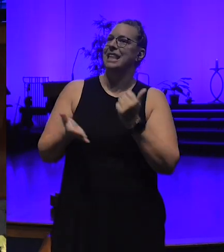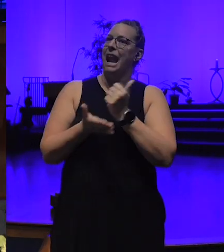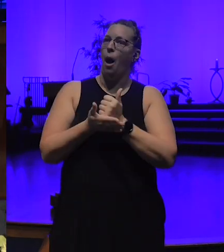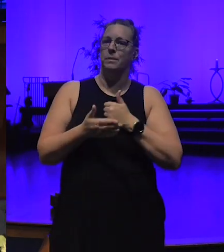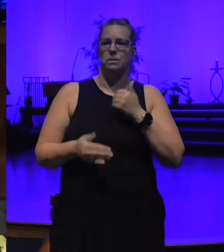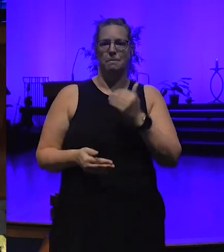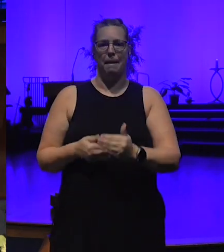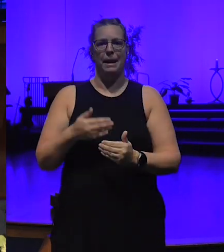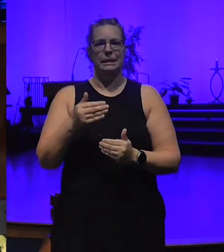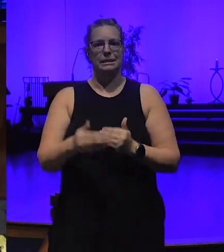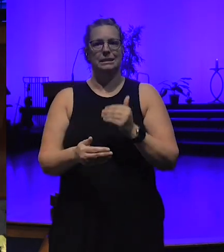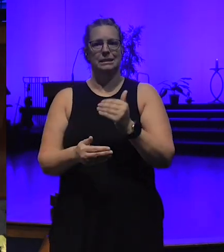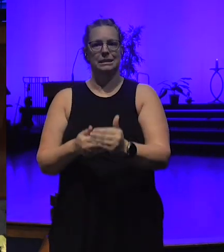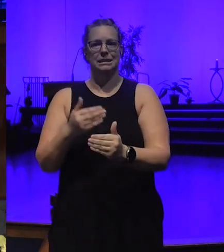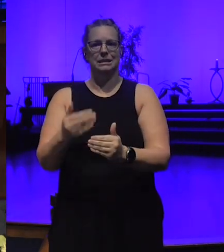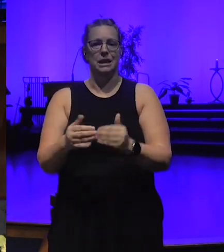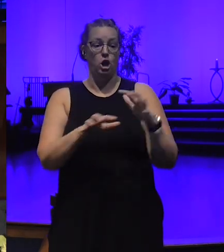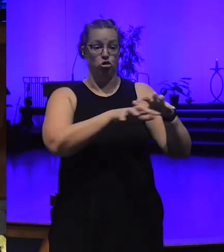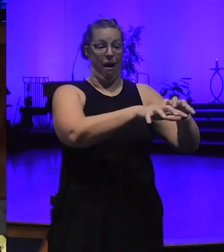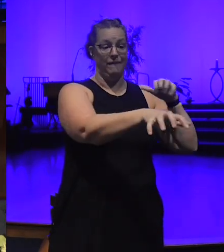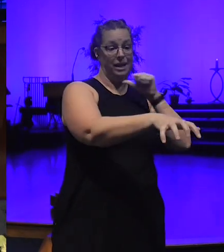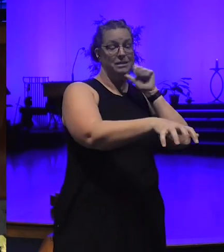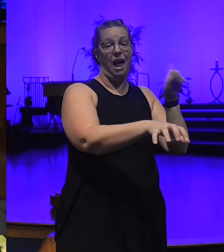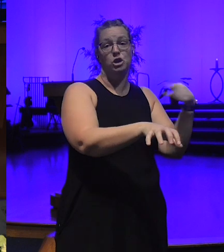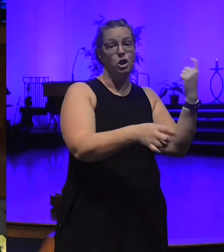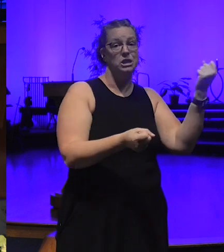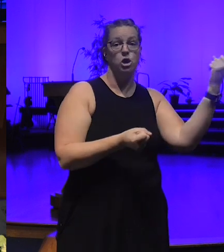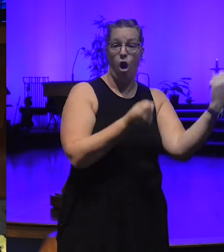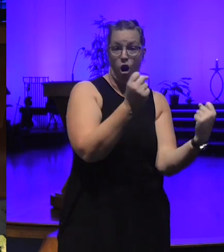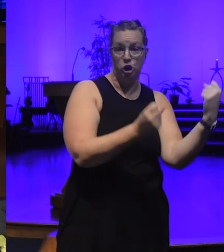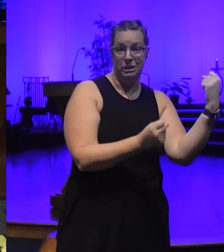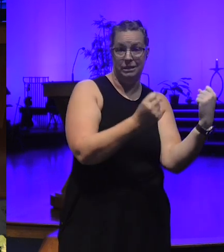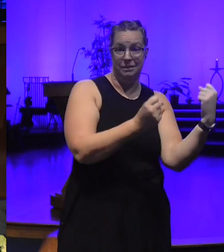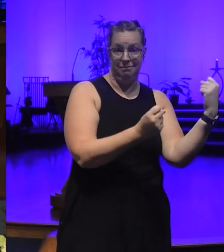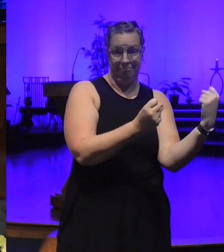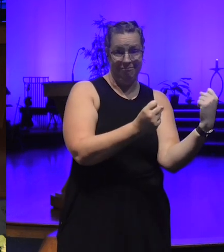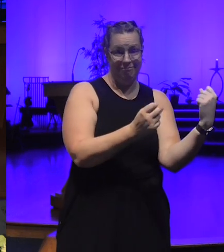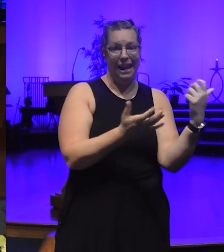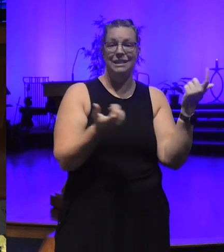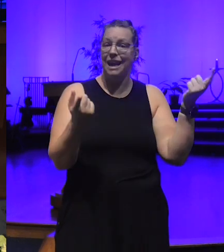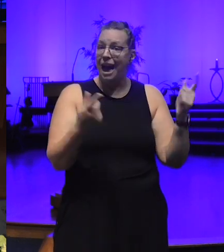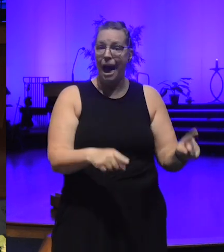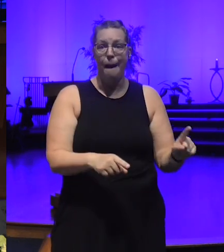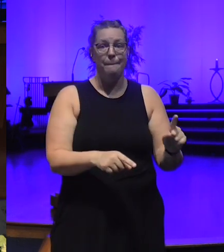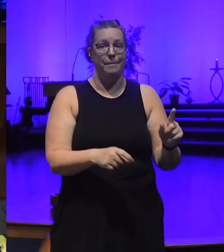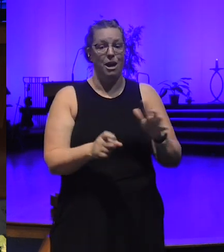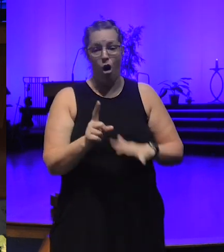doesn't just come from cars it's happening all around us I remember having an experience when